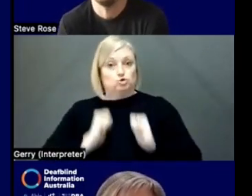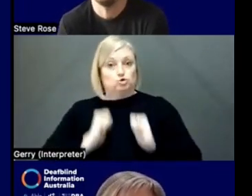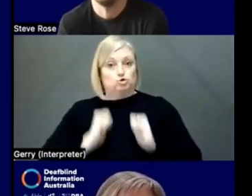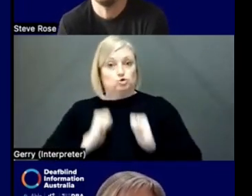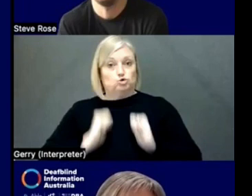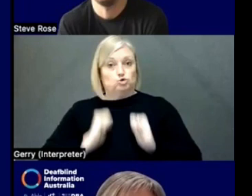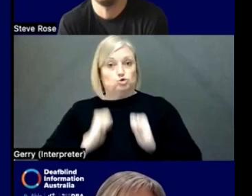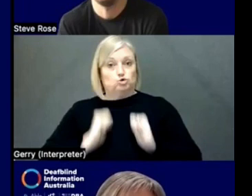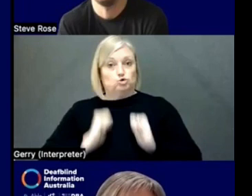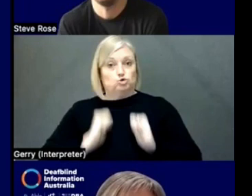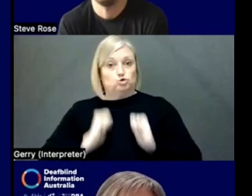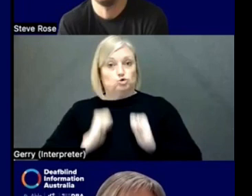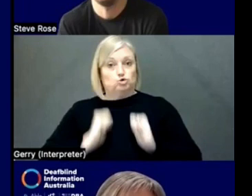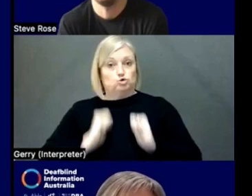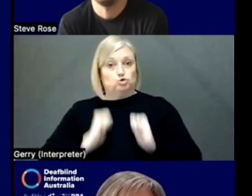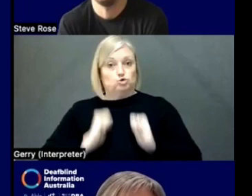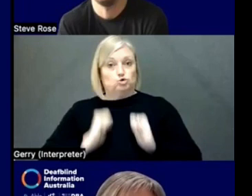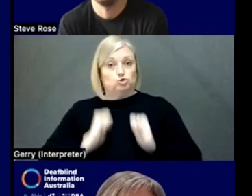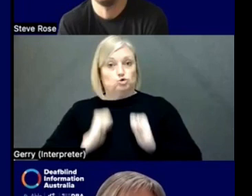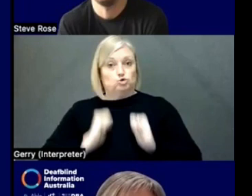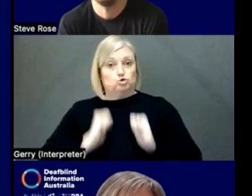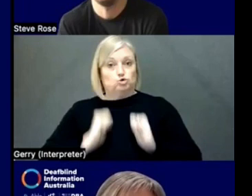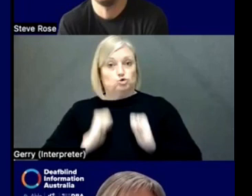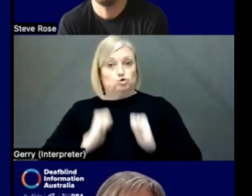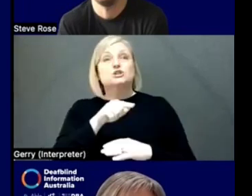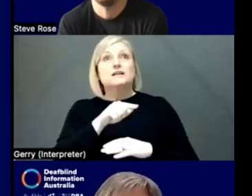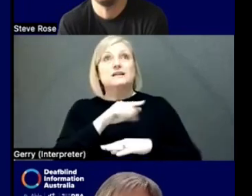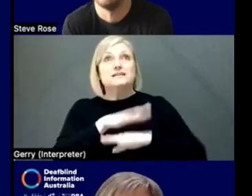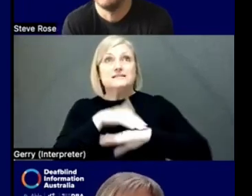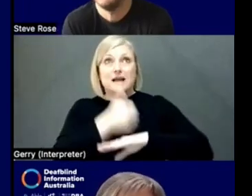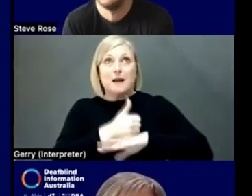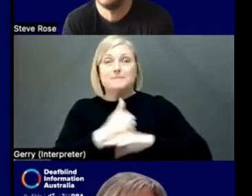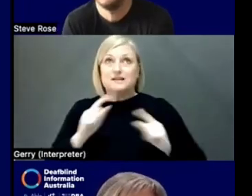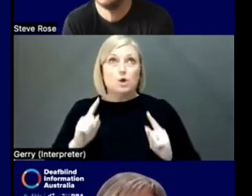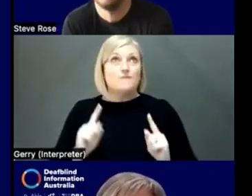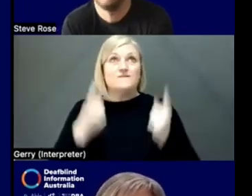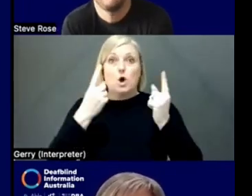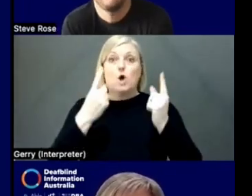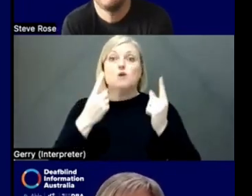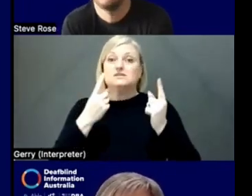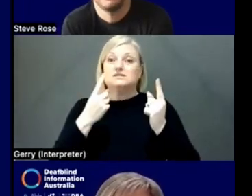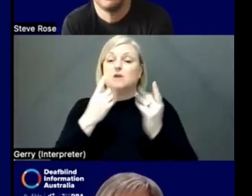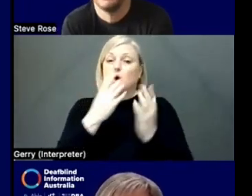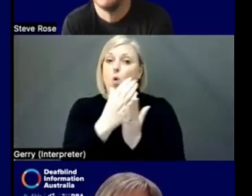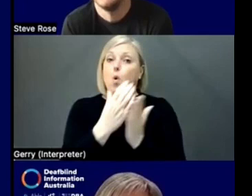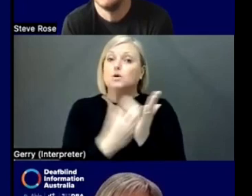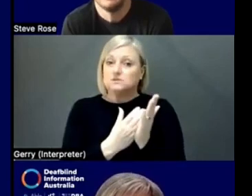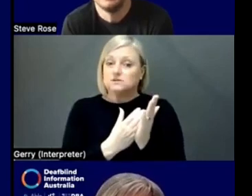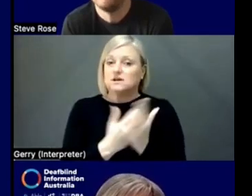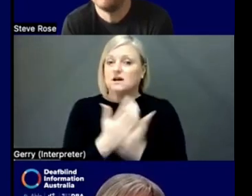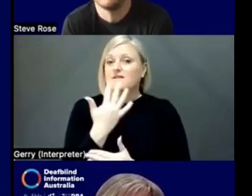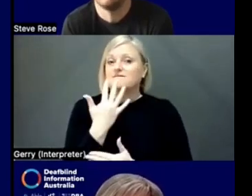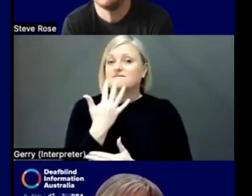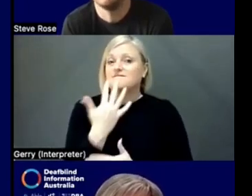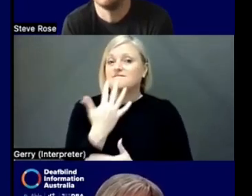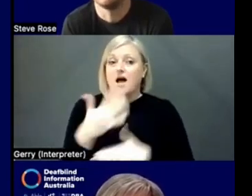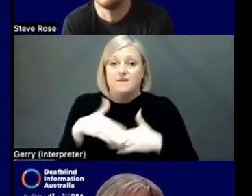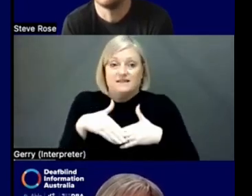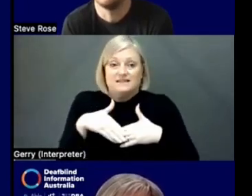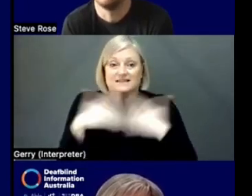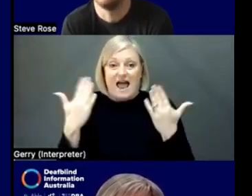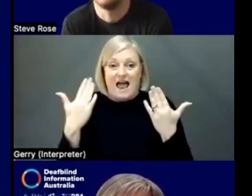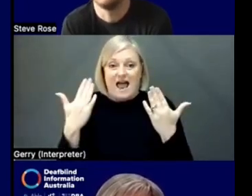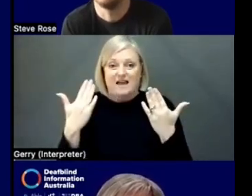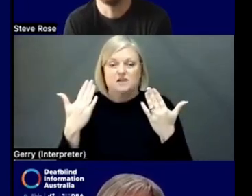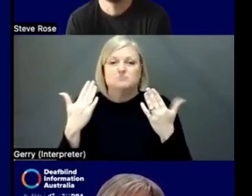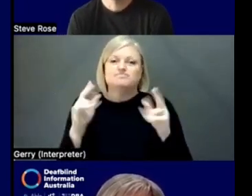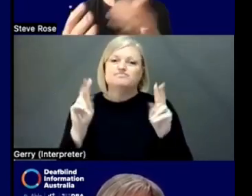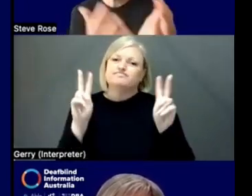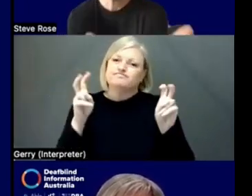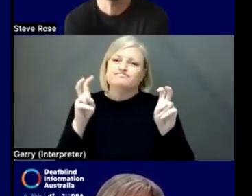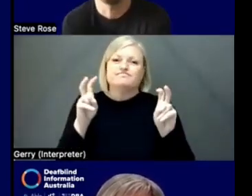and she established the first UK based course. It's a five day introductory course of some fundamentals,